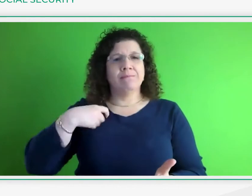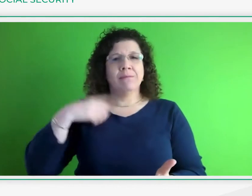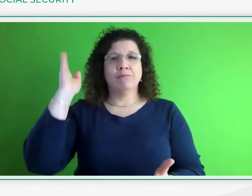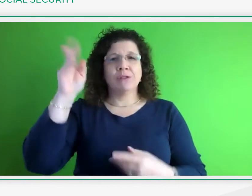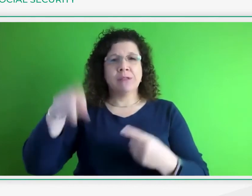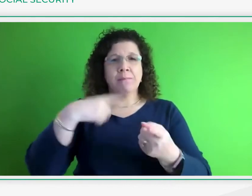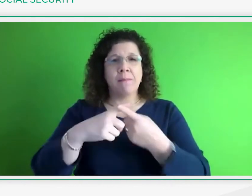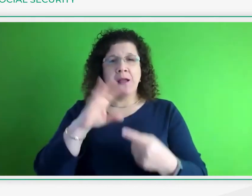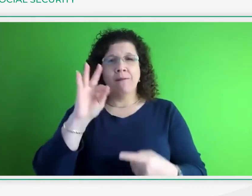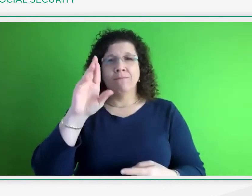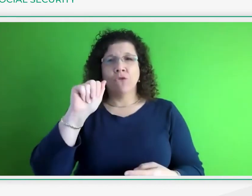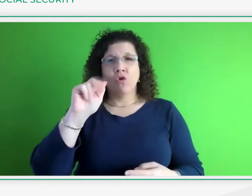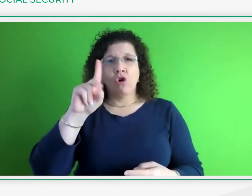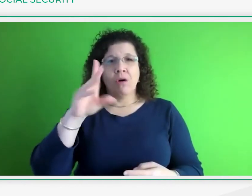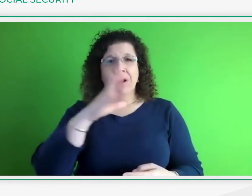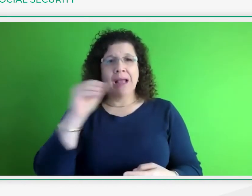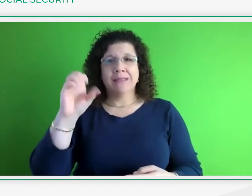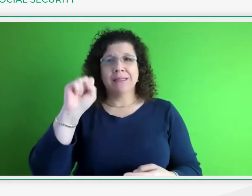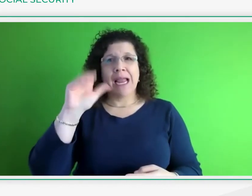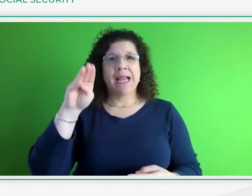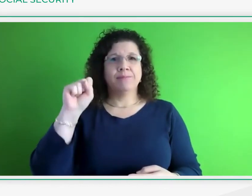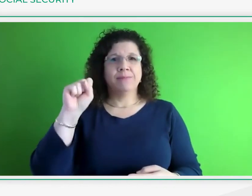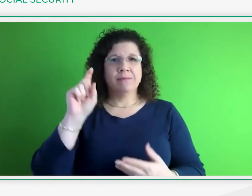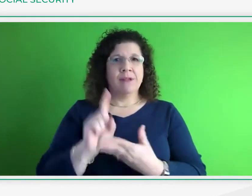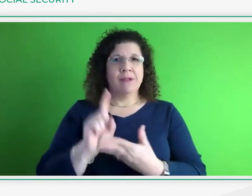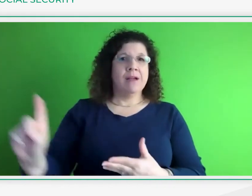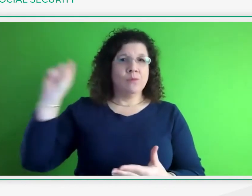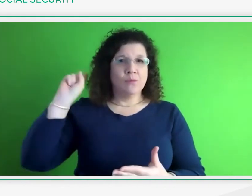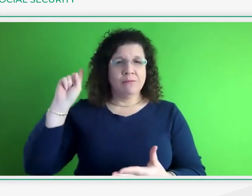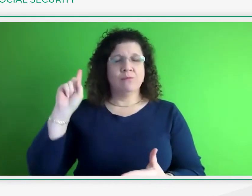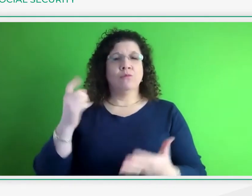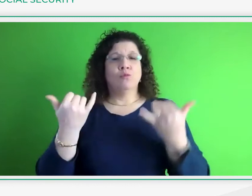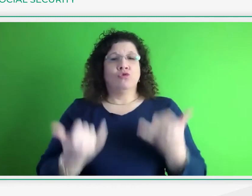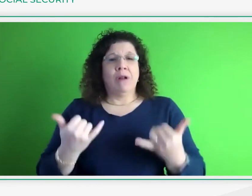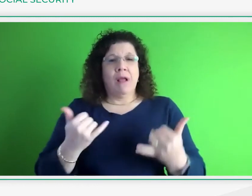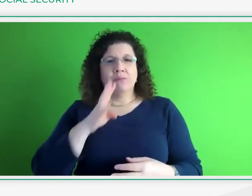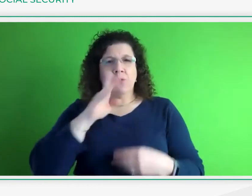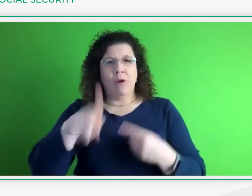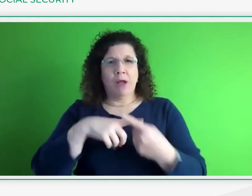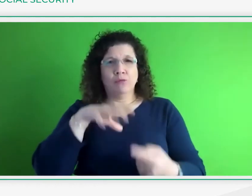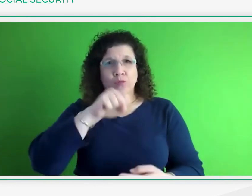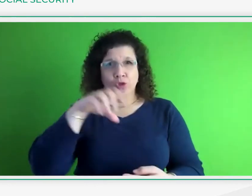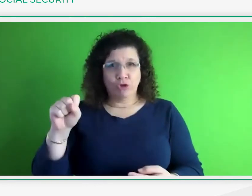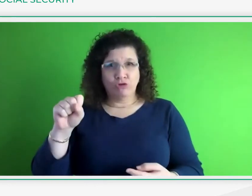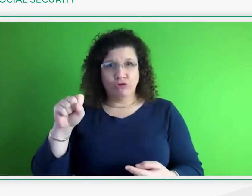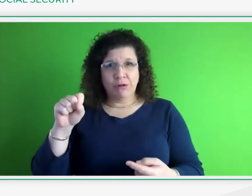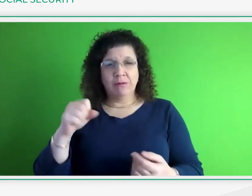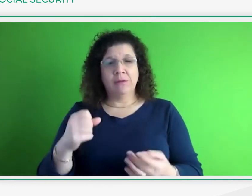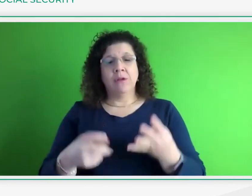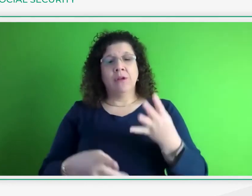Last week I was here presenting about fraud and scams. That was last week's topic. This week's topic is about Social Security.